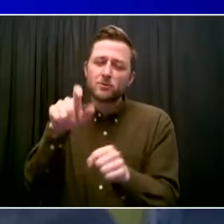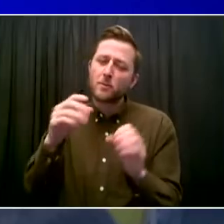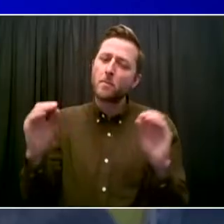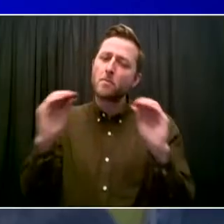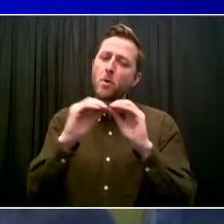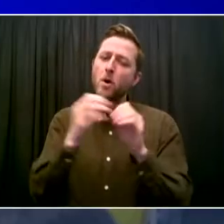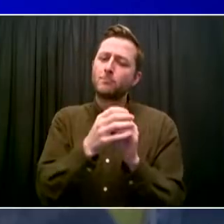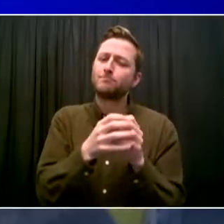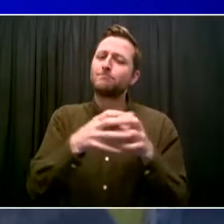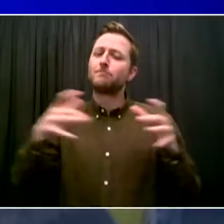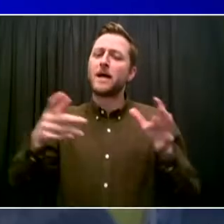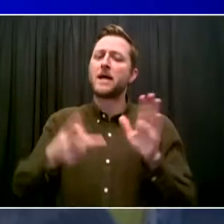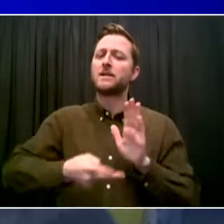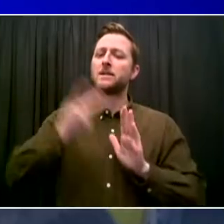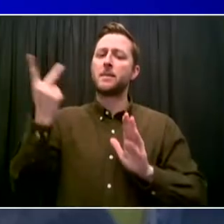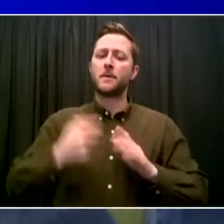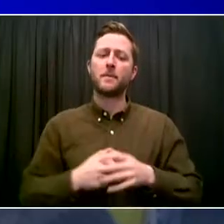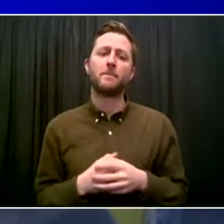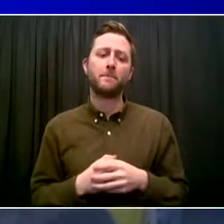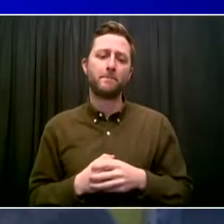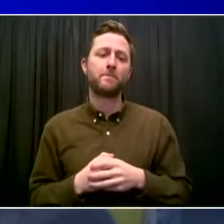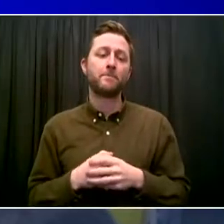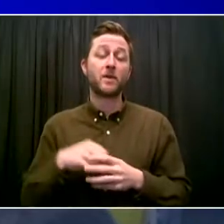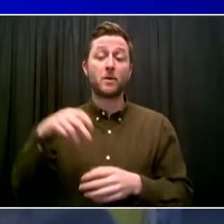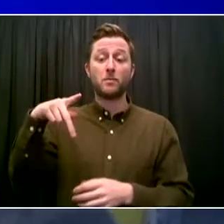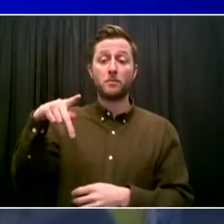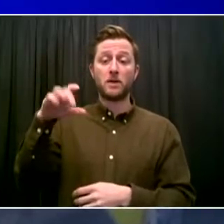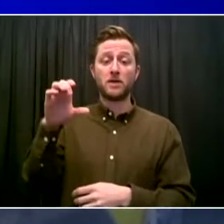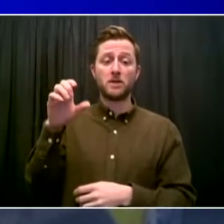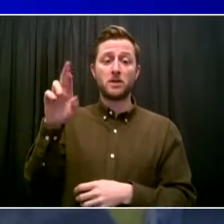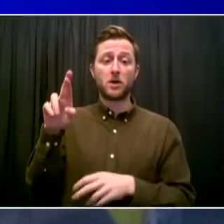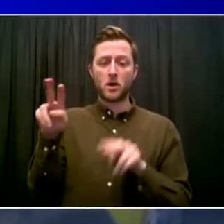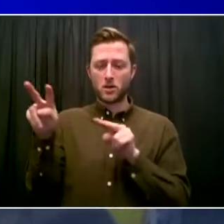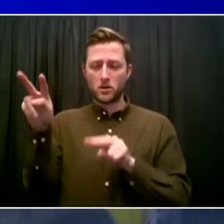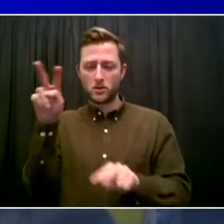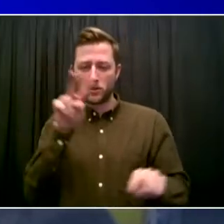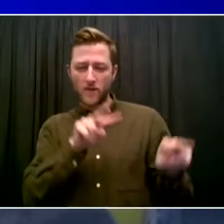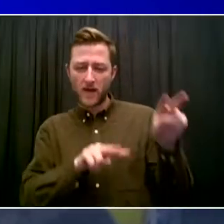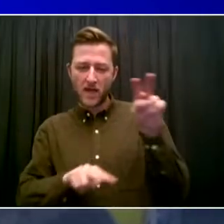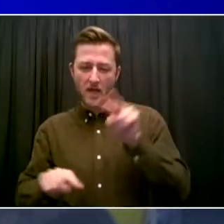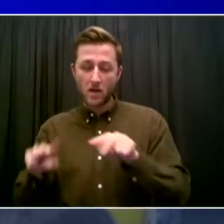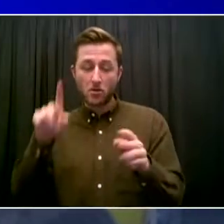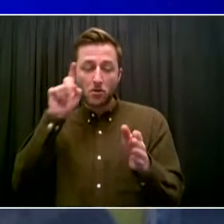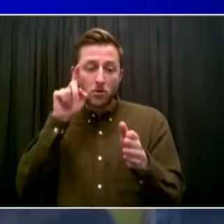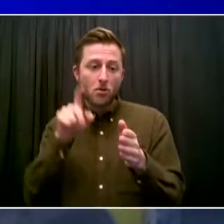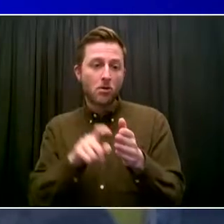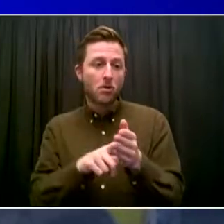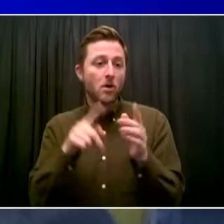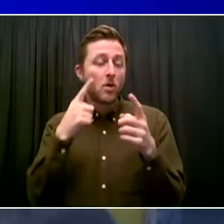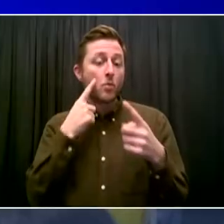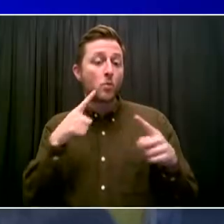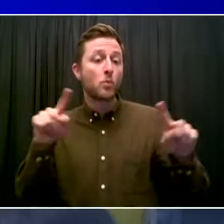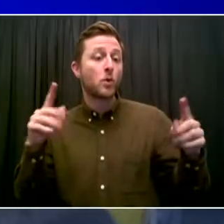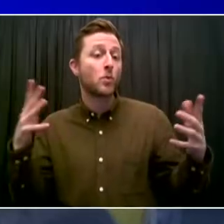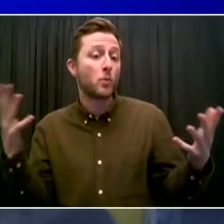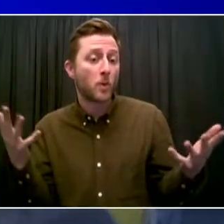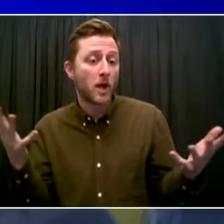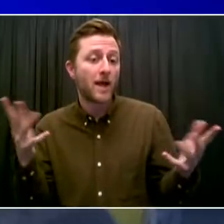YORK STATE TO GET IN THE WAY OF WHAT WE THOUGHT WE HAD TO DO IN OUR SCHOOL SYSTEM TO PROTECT OUR CHILDREN.